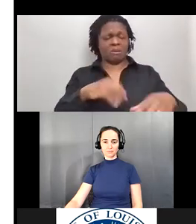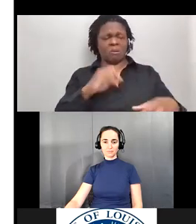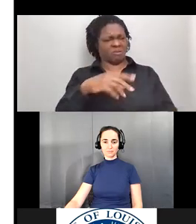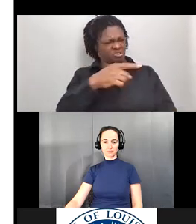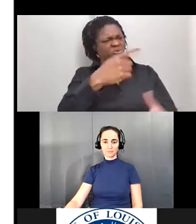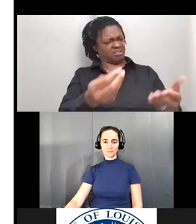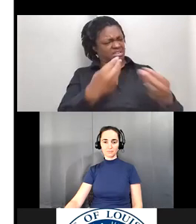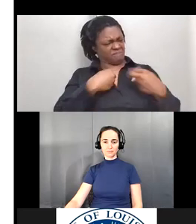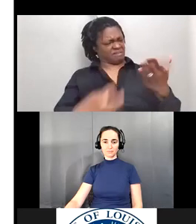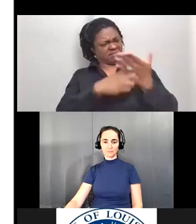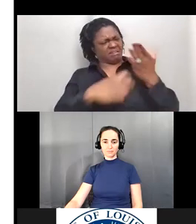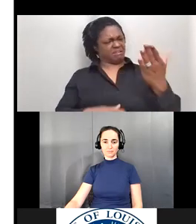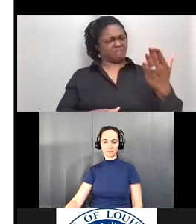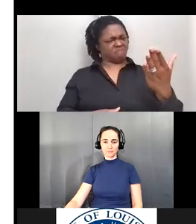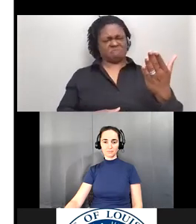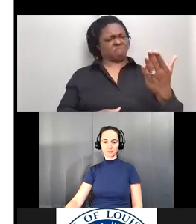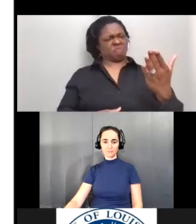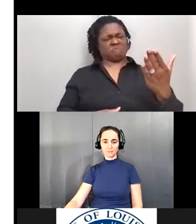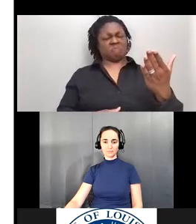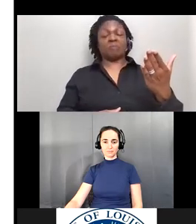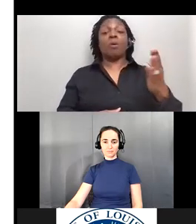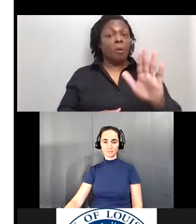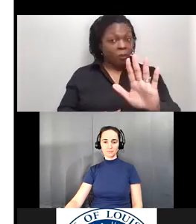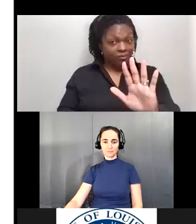a traffic ticket. 15:59:19 Now, when you do that, obviously